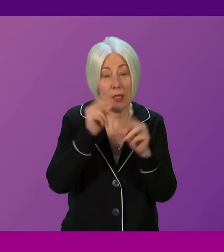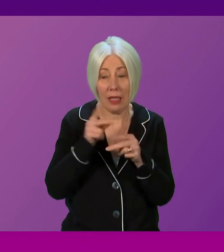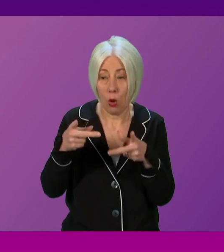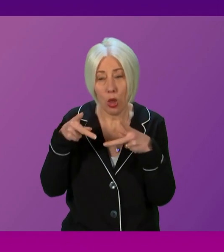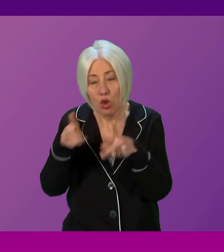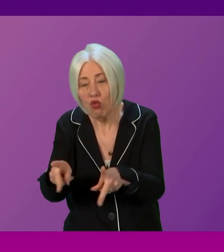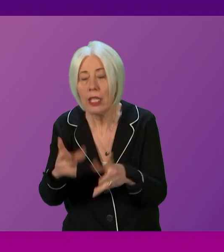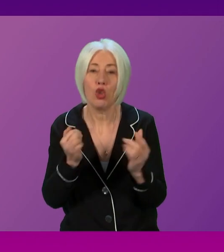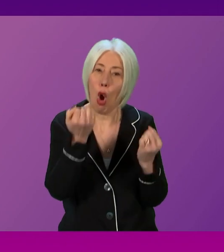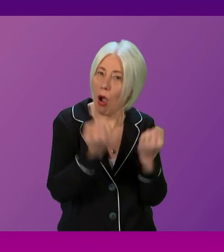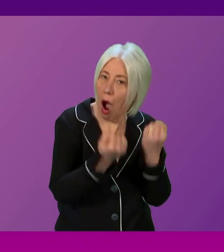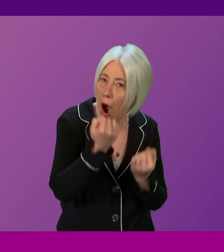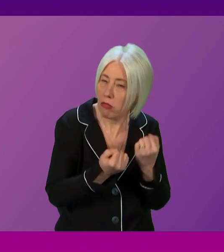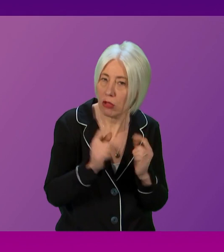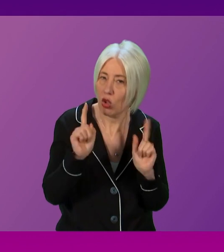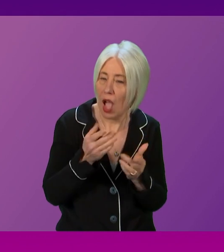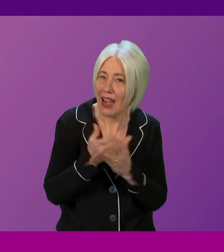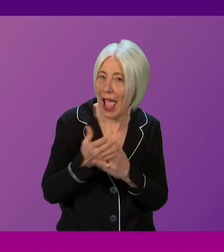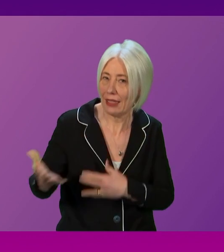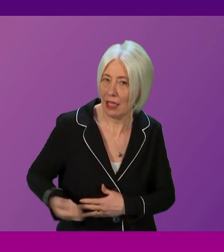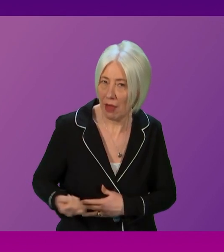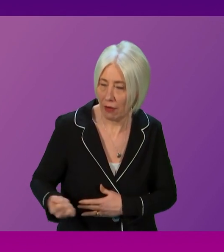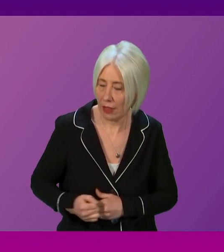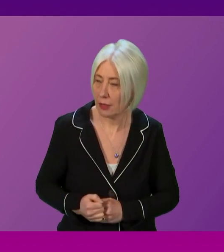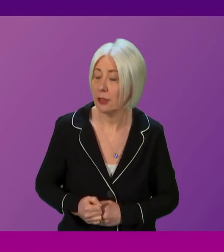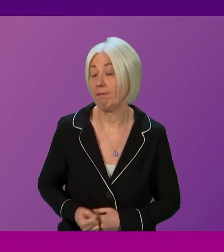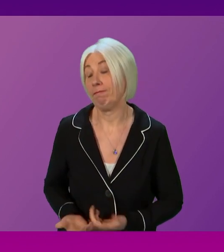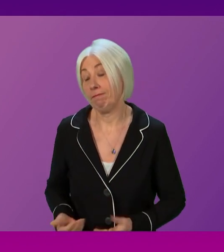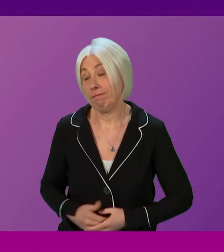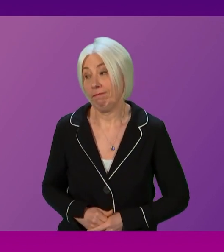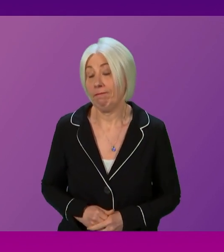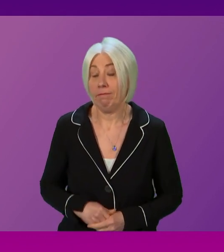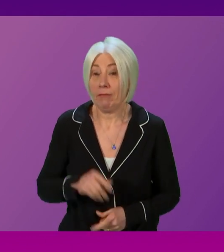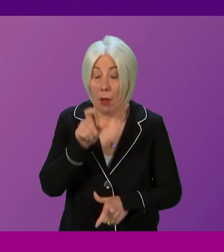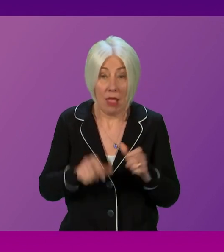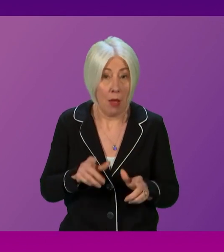Preventing people who are facing destitution from